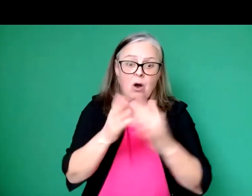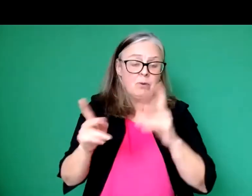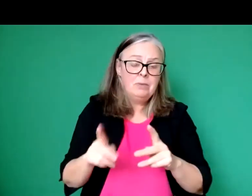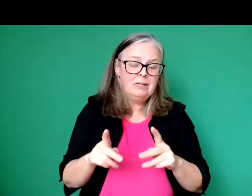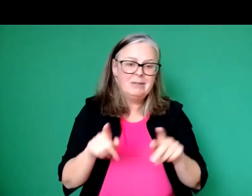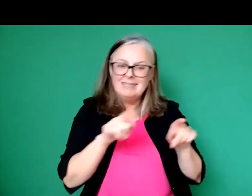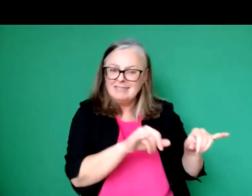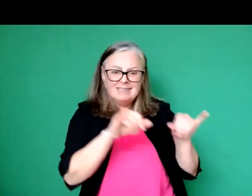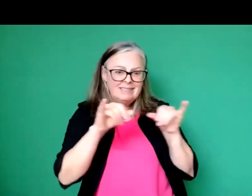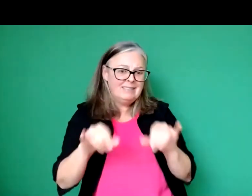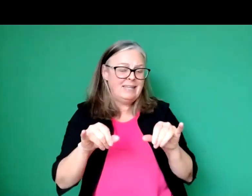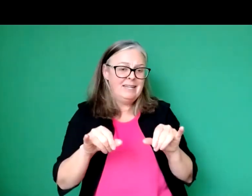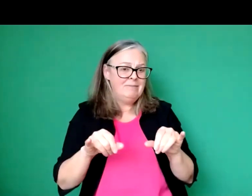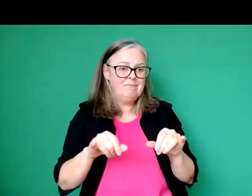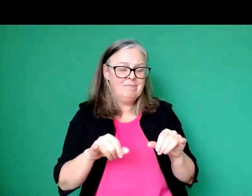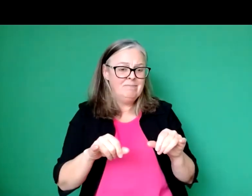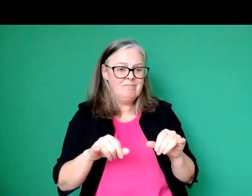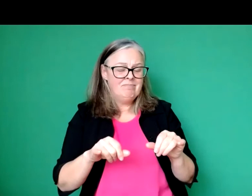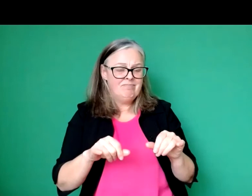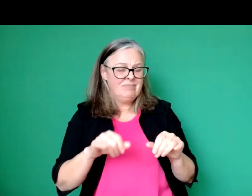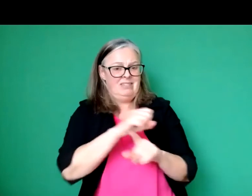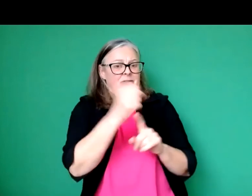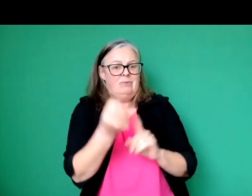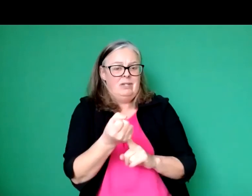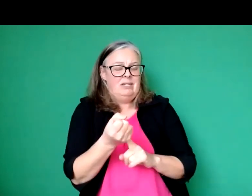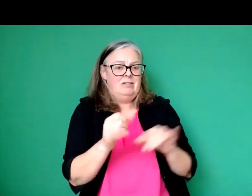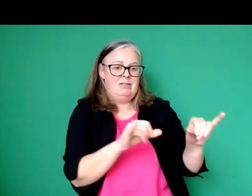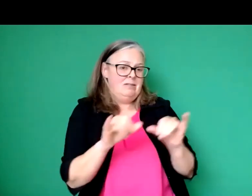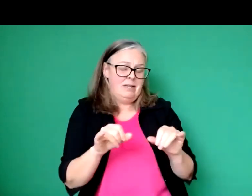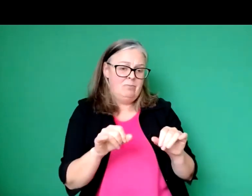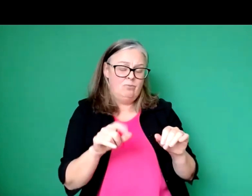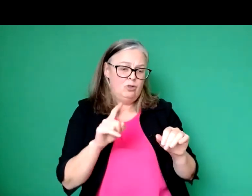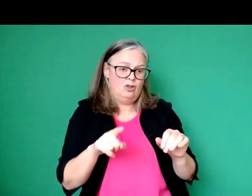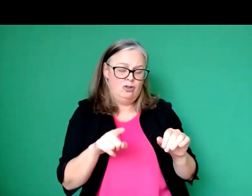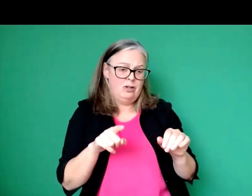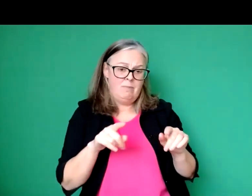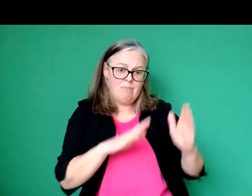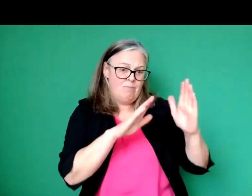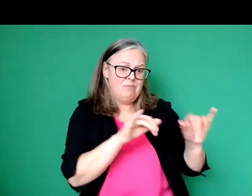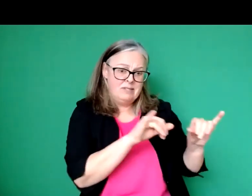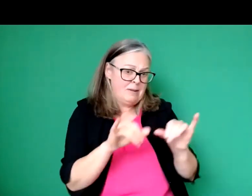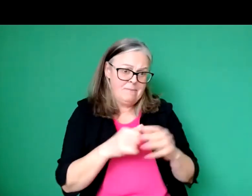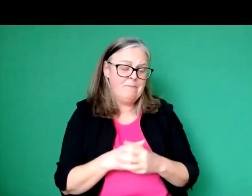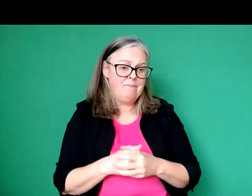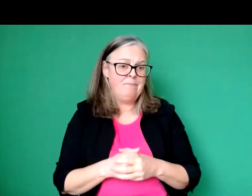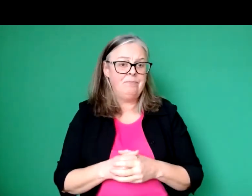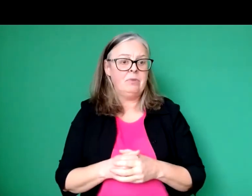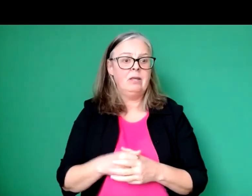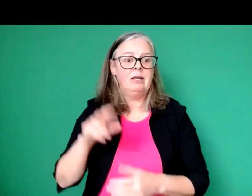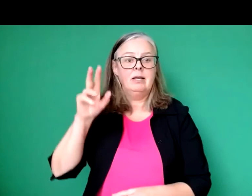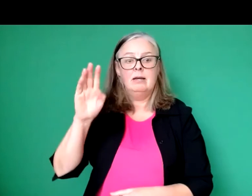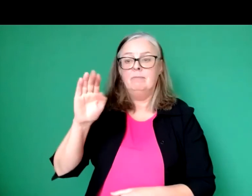place it's the same same kind of scenario so um yeah if i could just pop in there yvonne